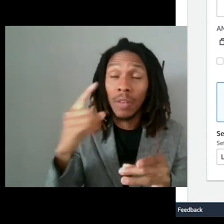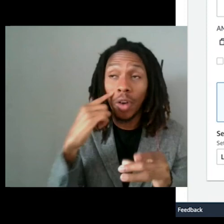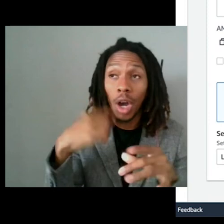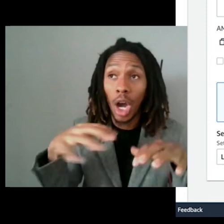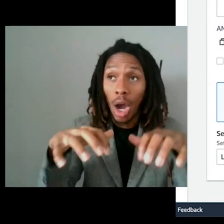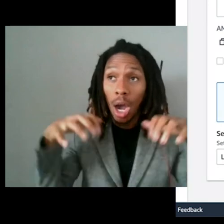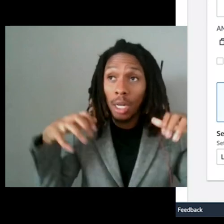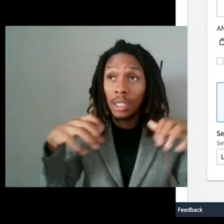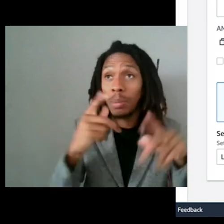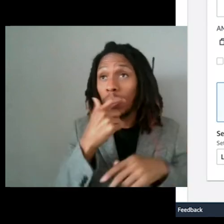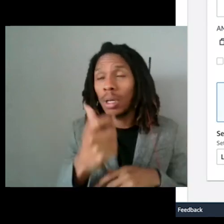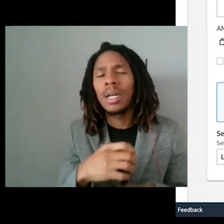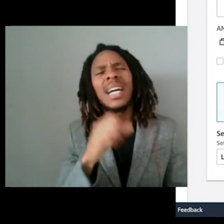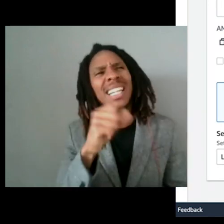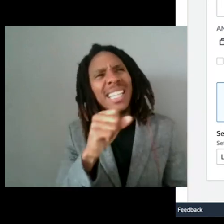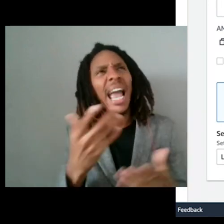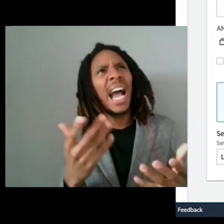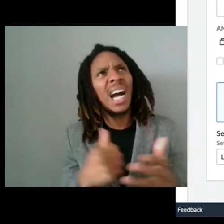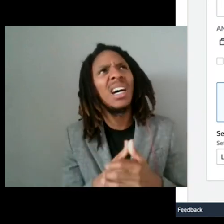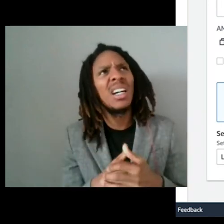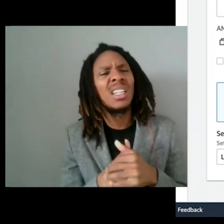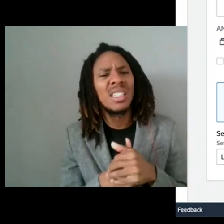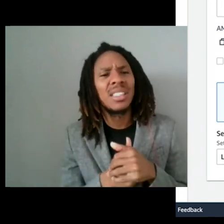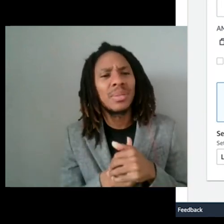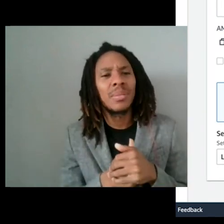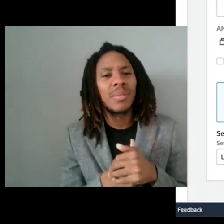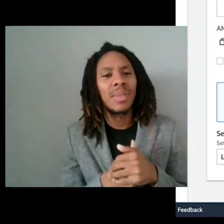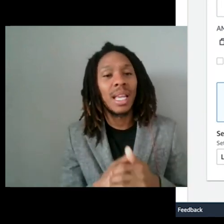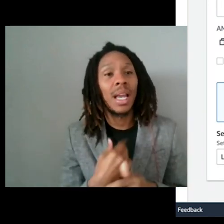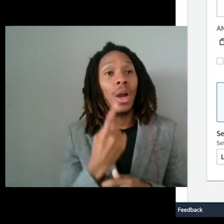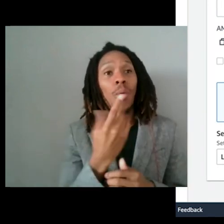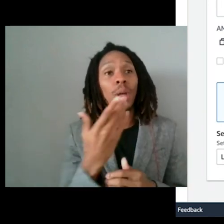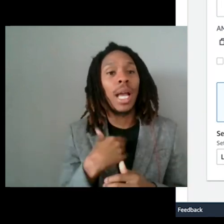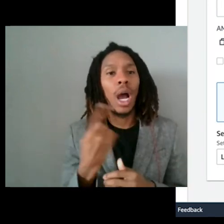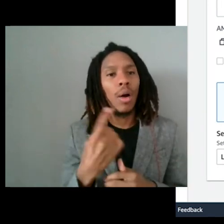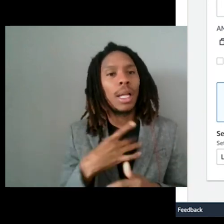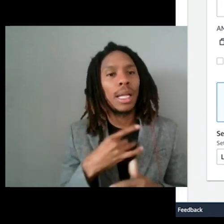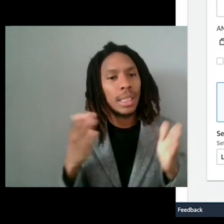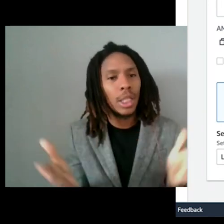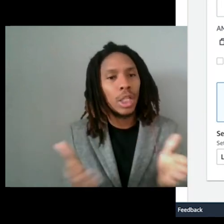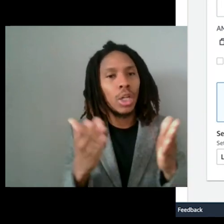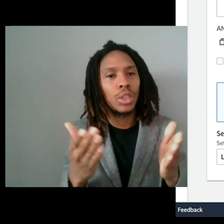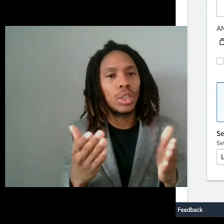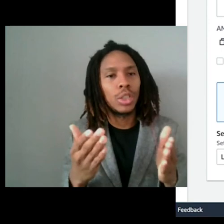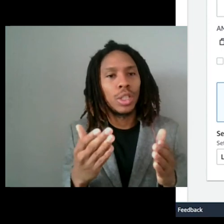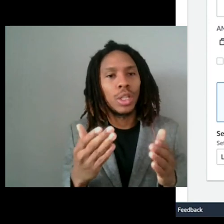Yeah, I think the thing I always like to encourage with especially something that's easy to use is just, go try it.